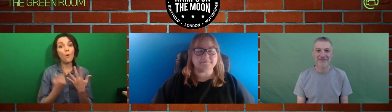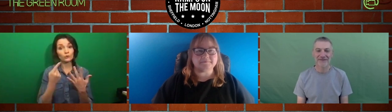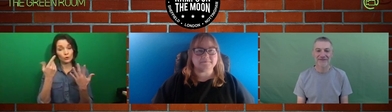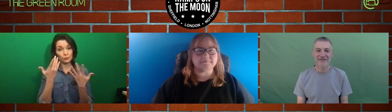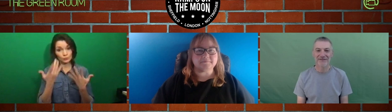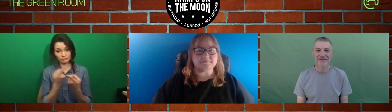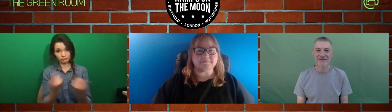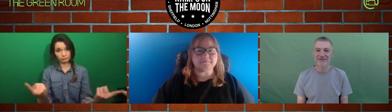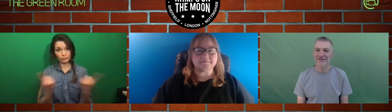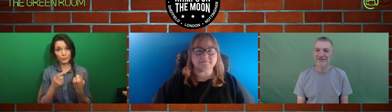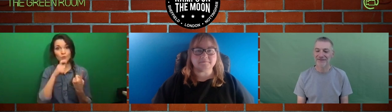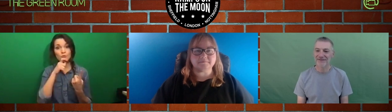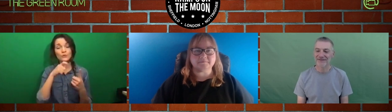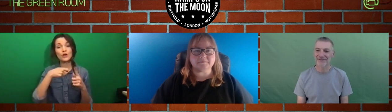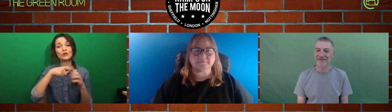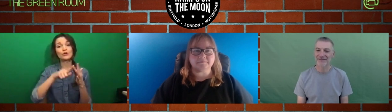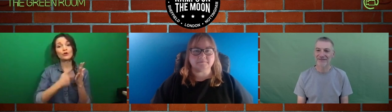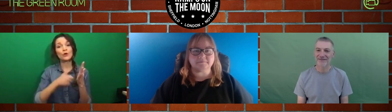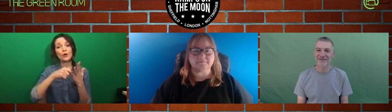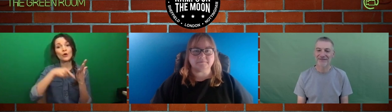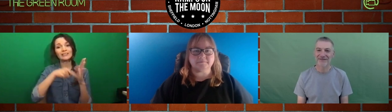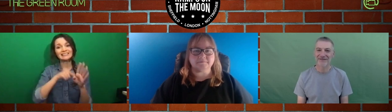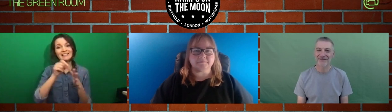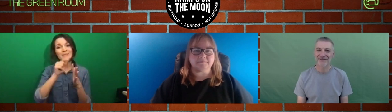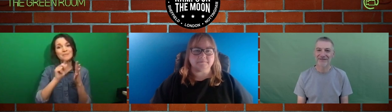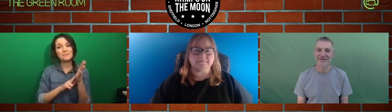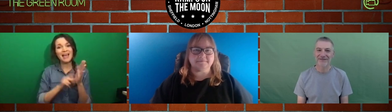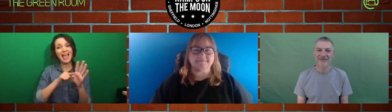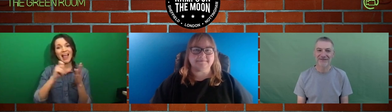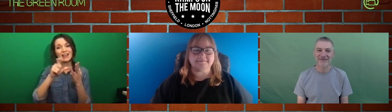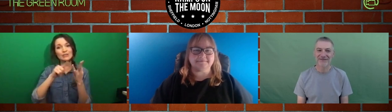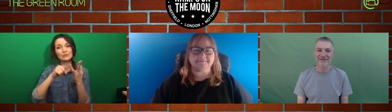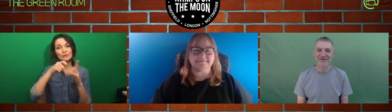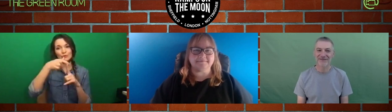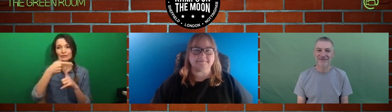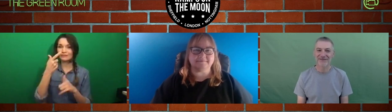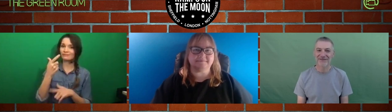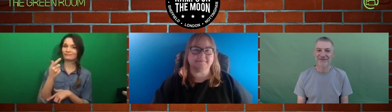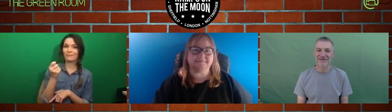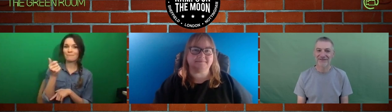Kirsty Pennycook, would you like to say hello and audio describe yourself.